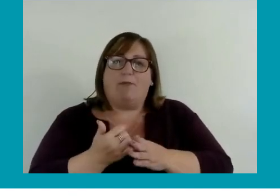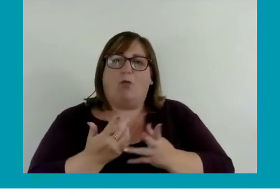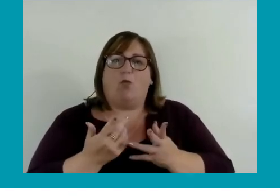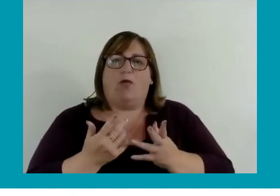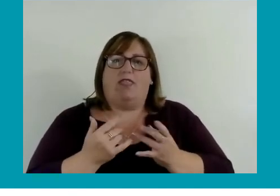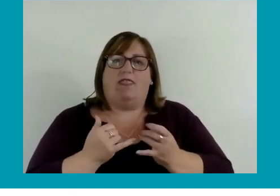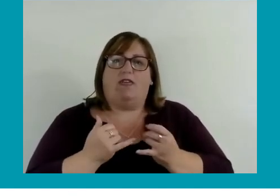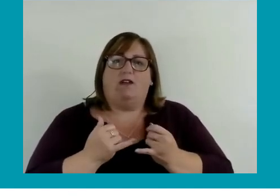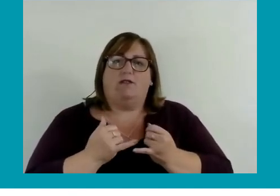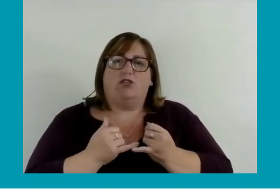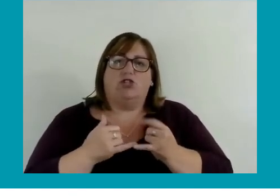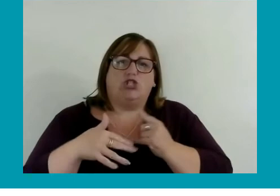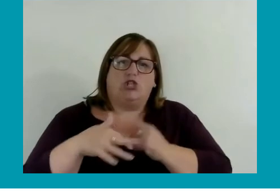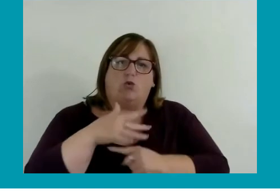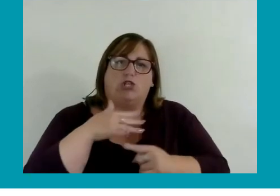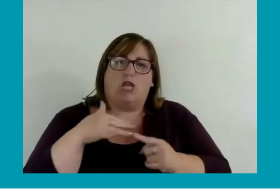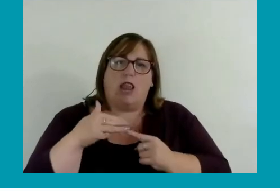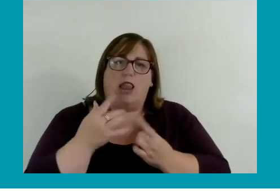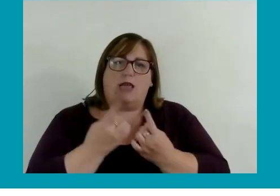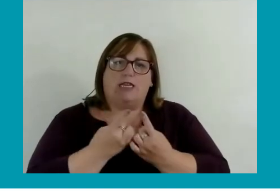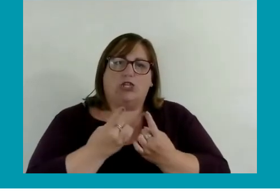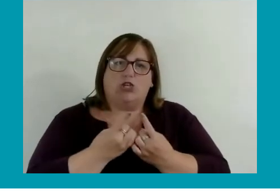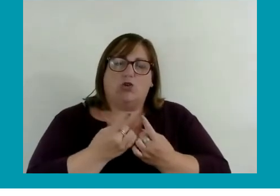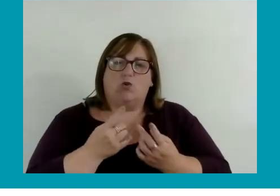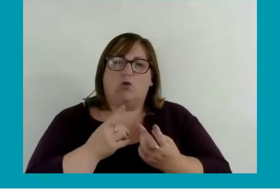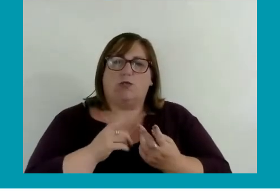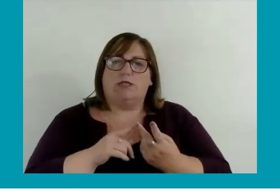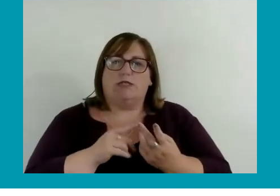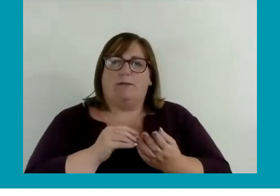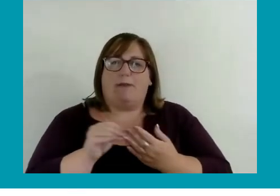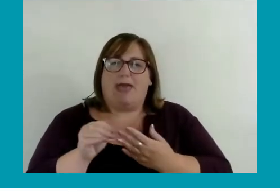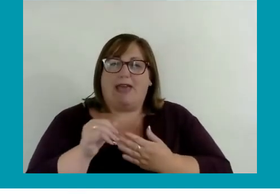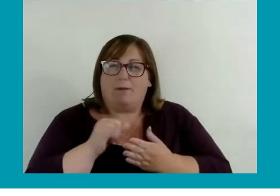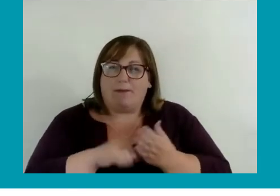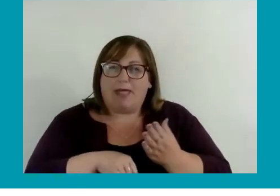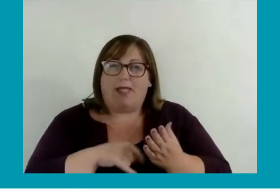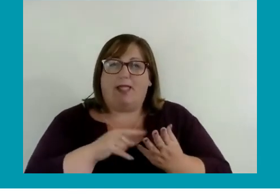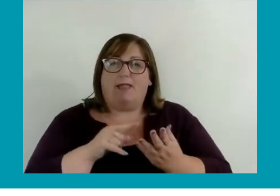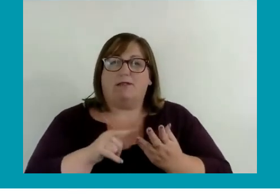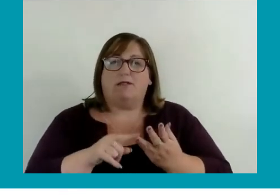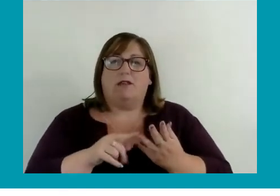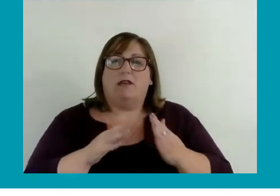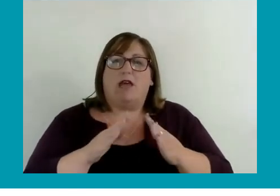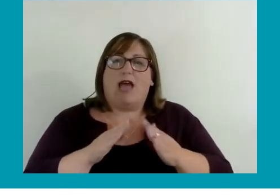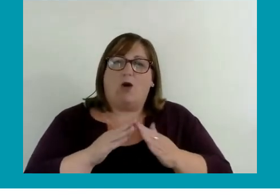bills looking at housing other support things like that so it goes beyond the work environment